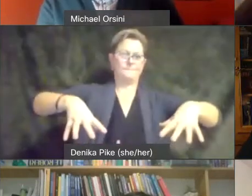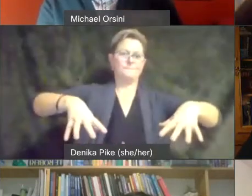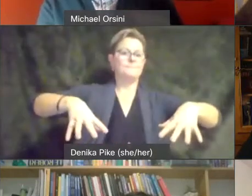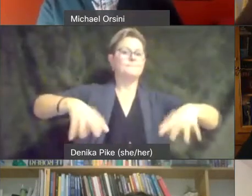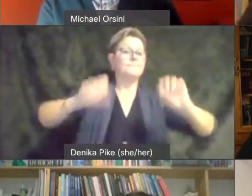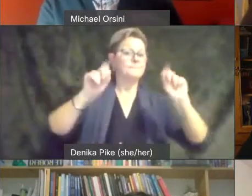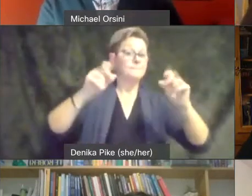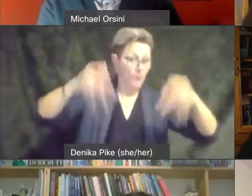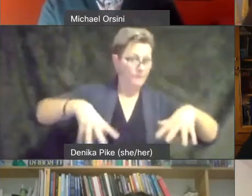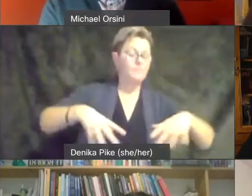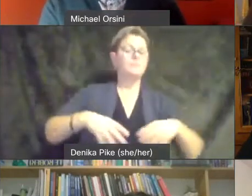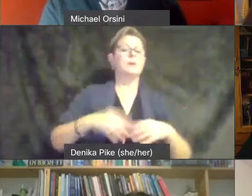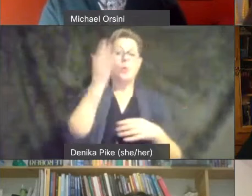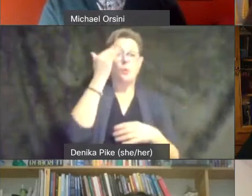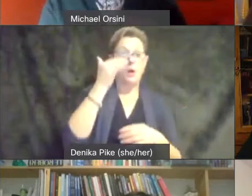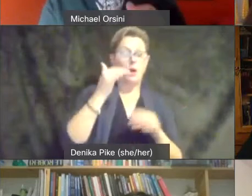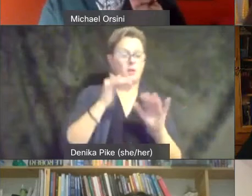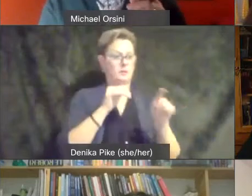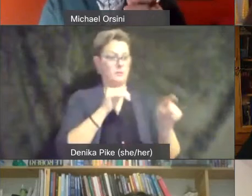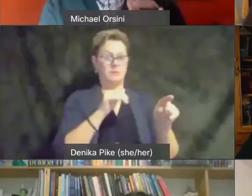There are legitimate reasons for people to be angry.